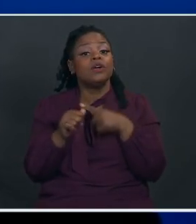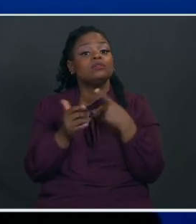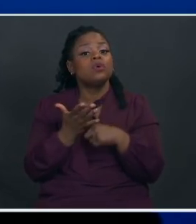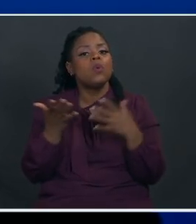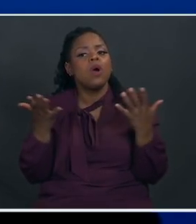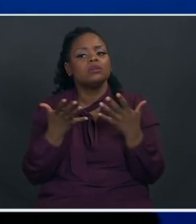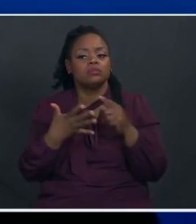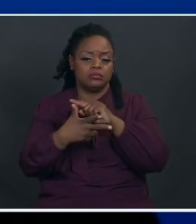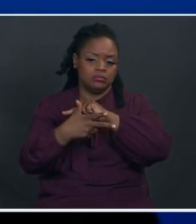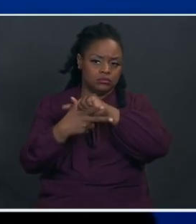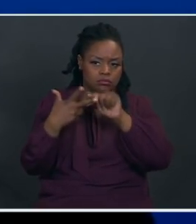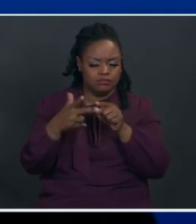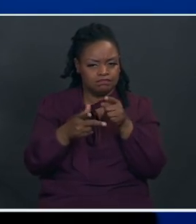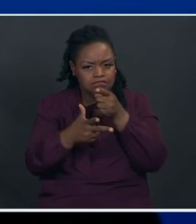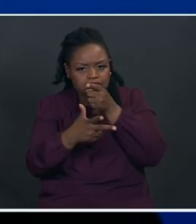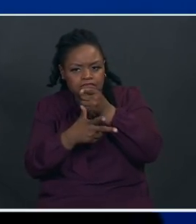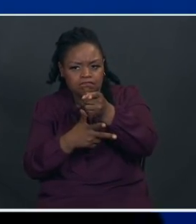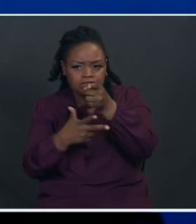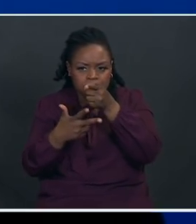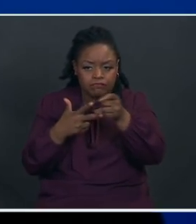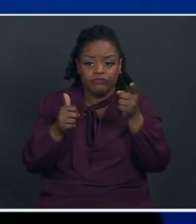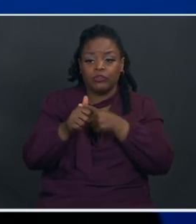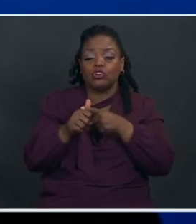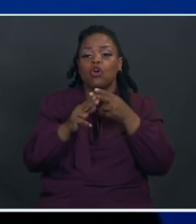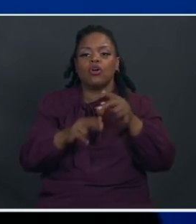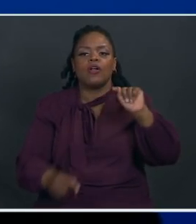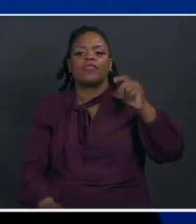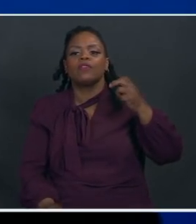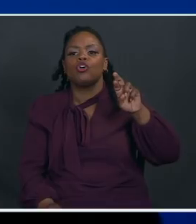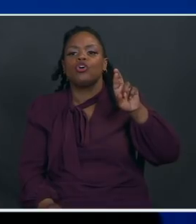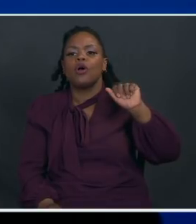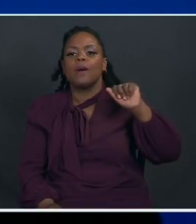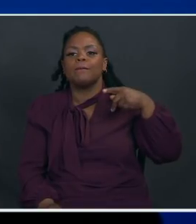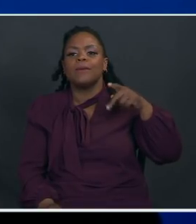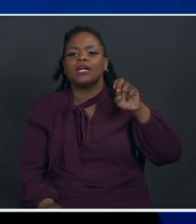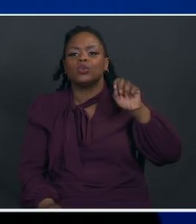One is therapeutics. The other is a summary of where we all with vaccines